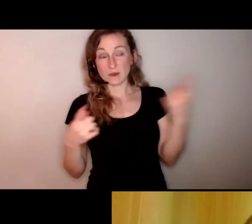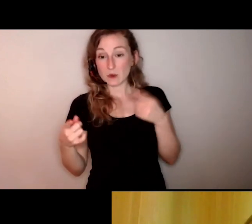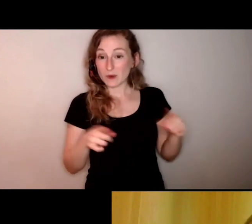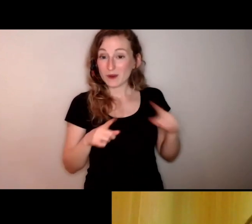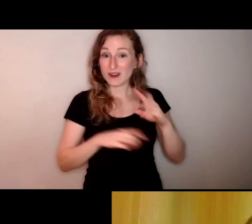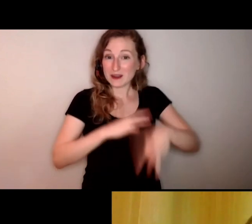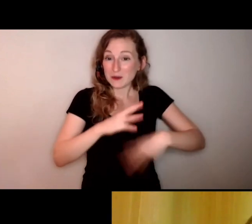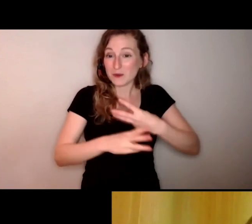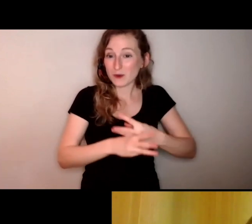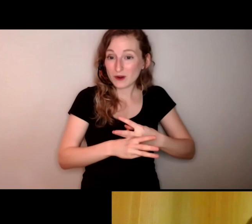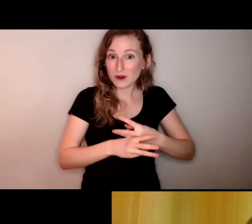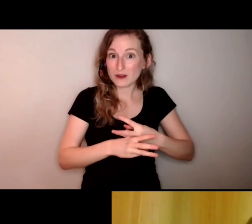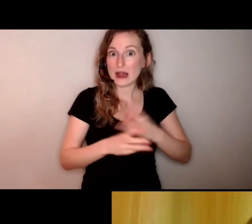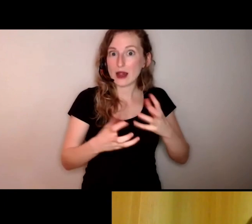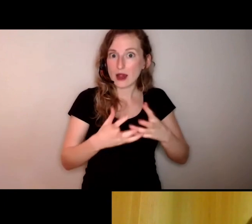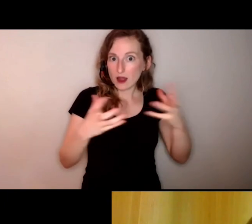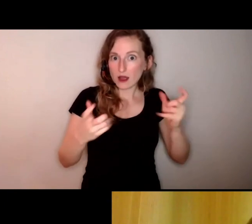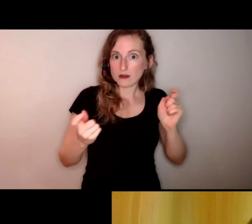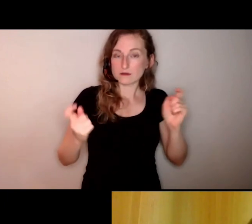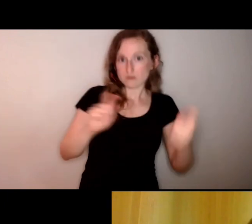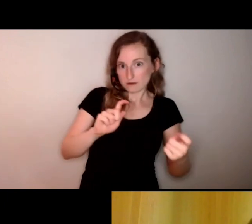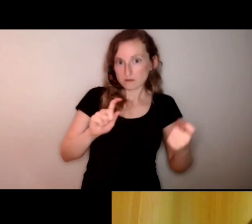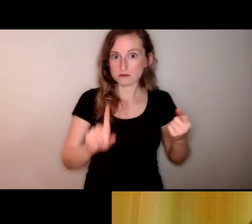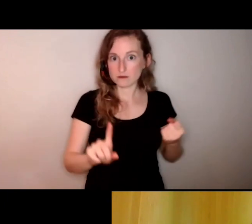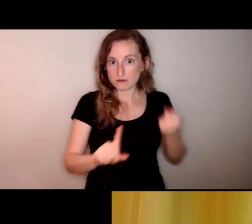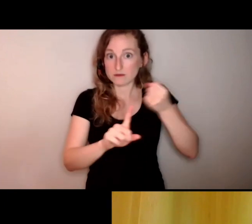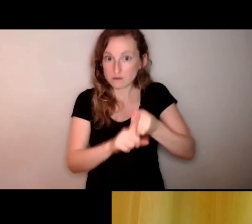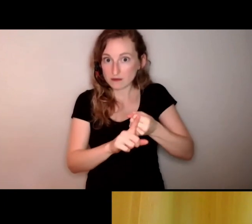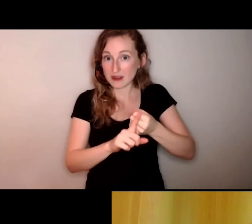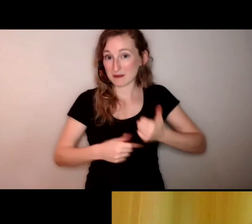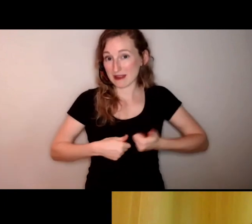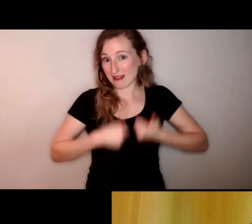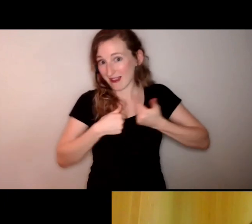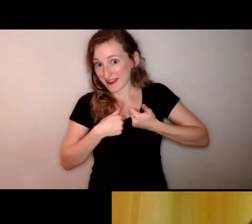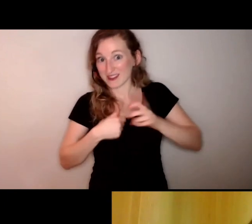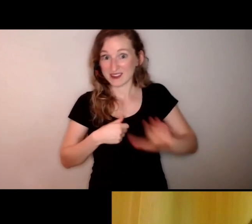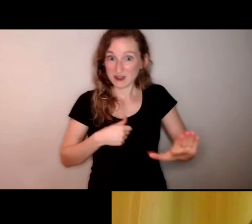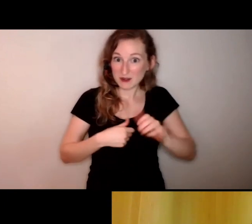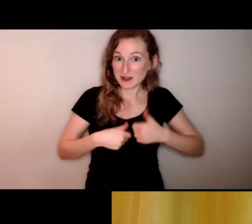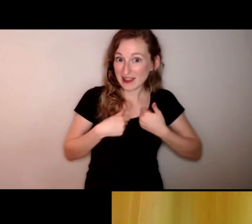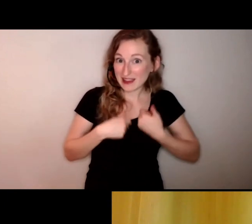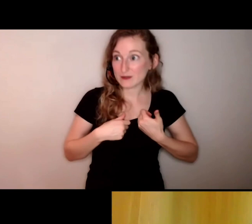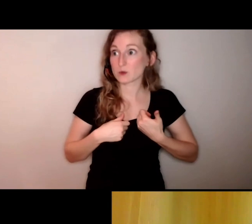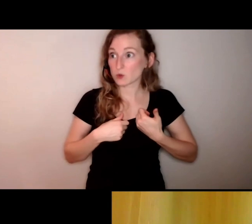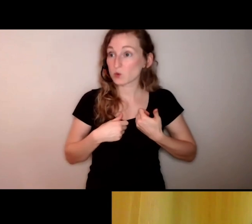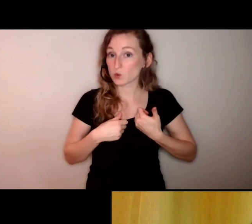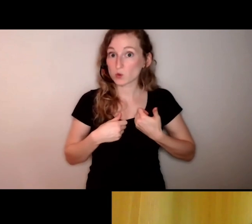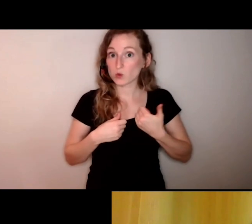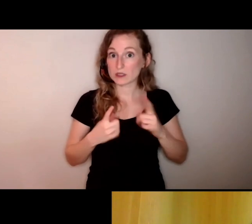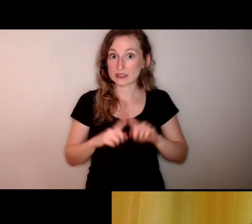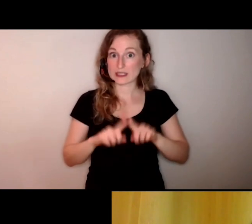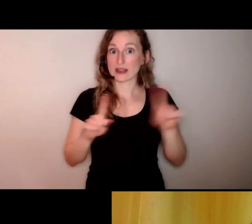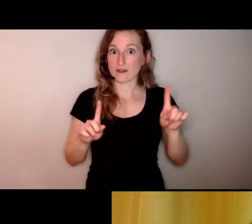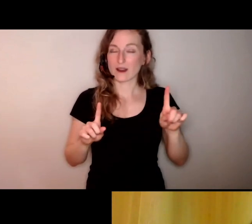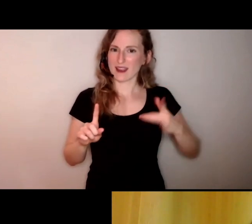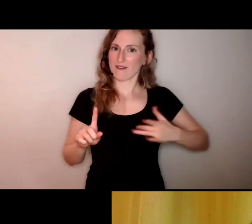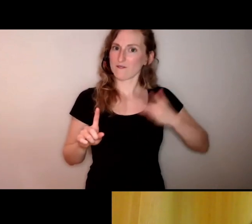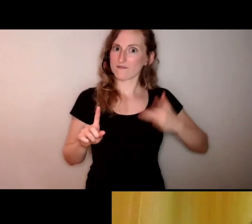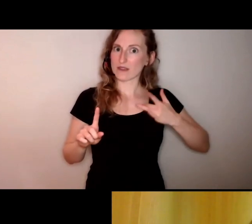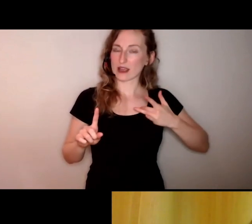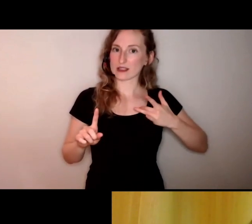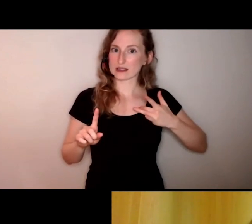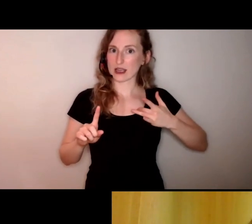how much change is happening.